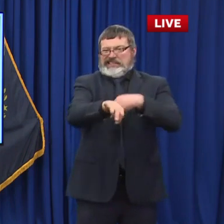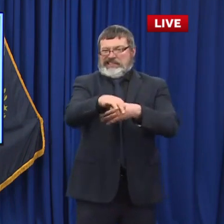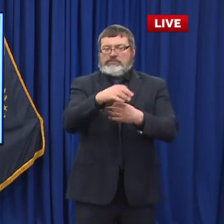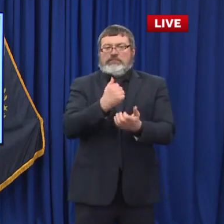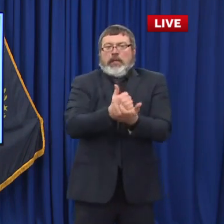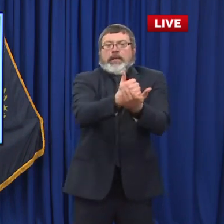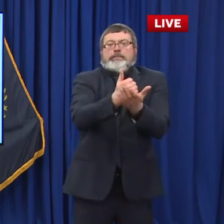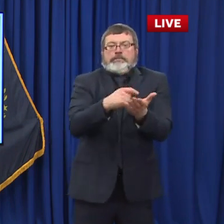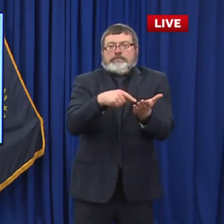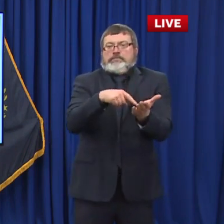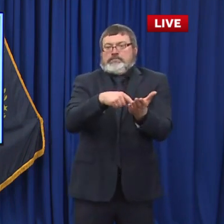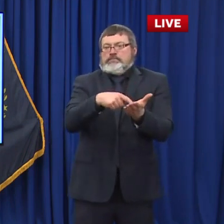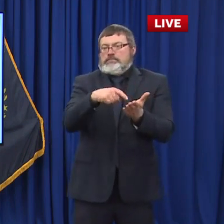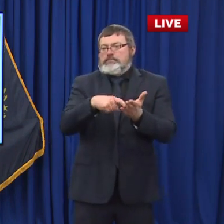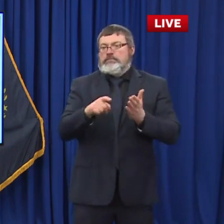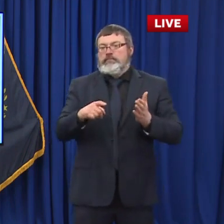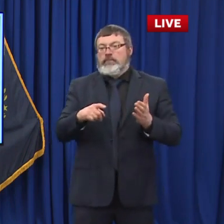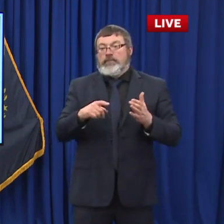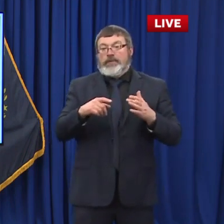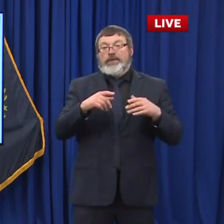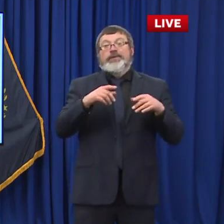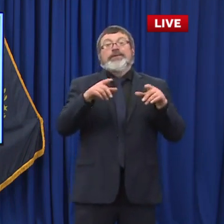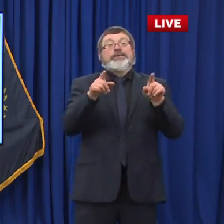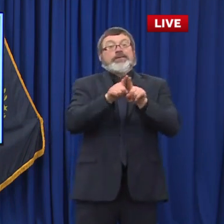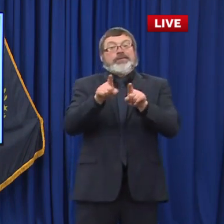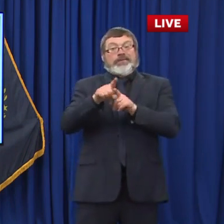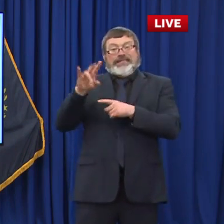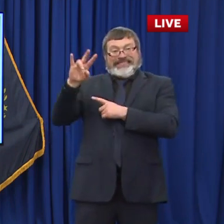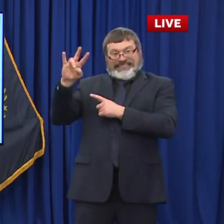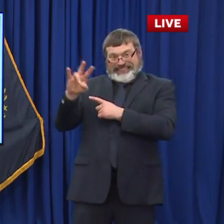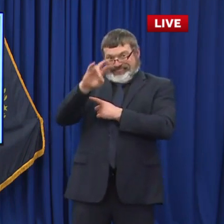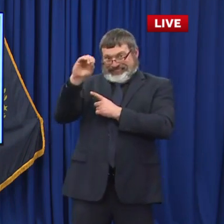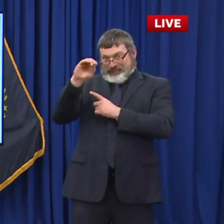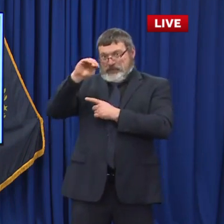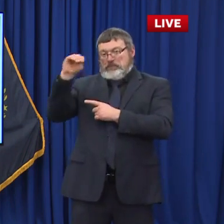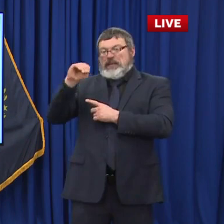WE ARE GOING TO PUT OUR LAST $7 MILLION INTO THE HOSPITAL SYSTEM.